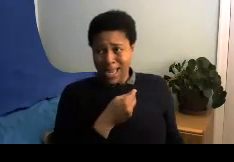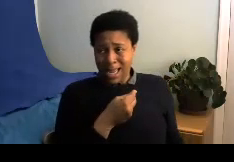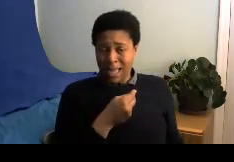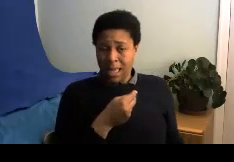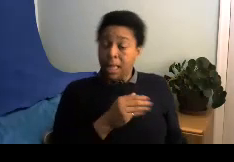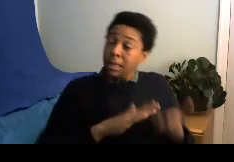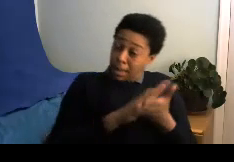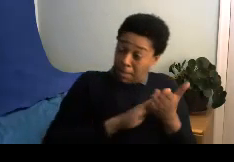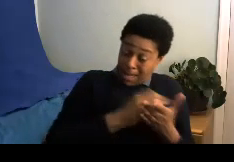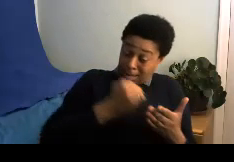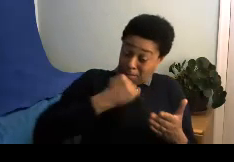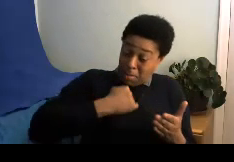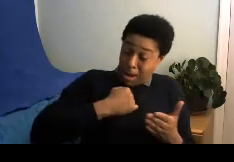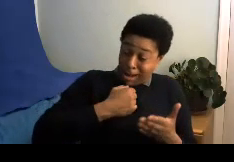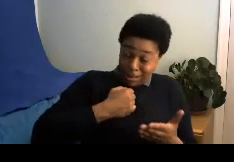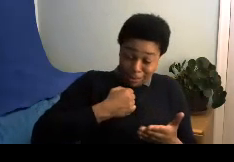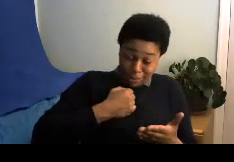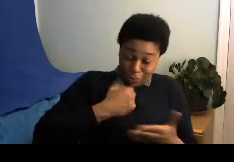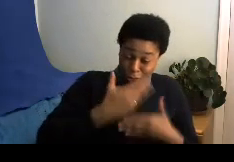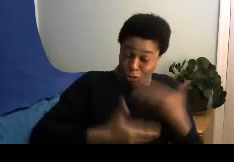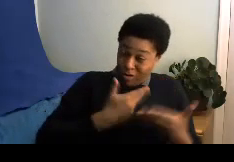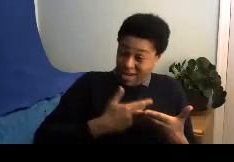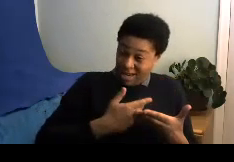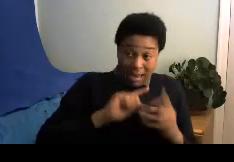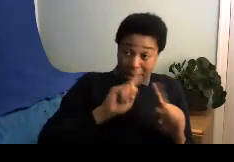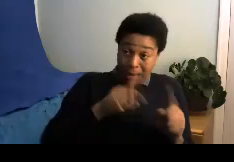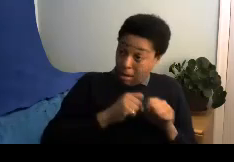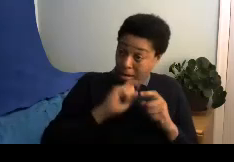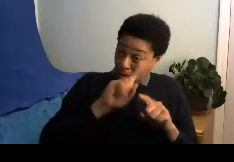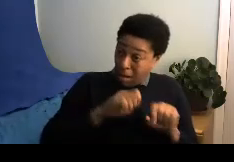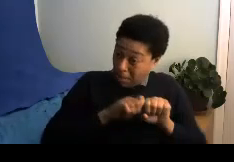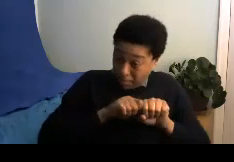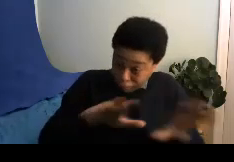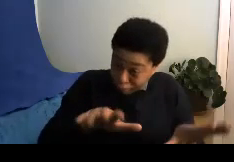out? Does that rule out my voice as a Black queer person who's